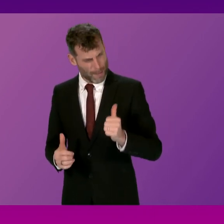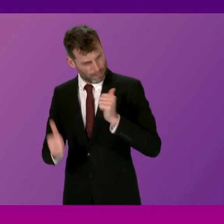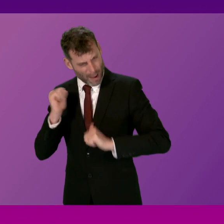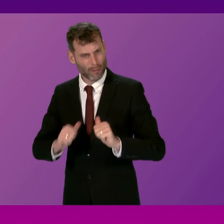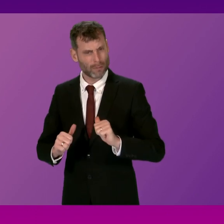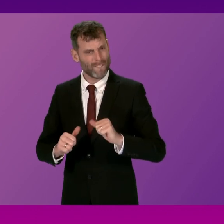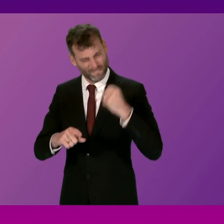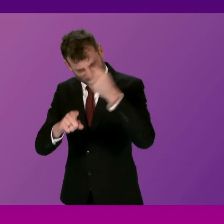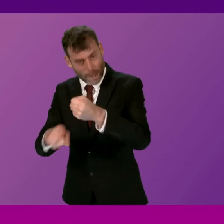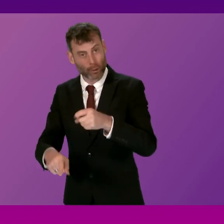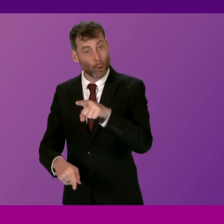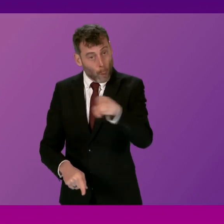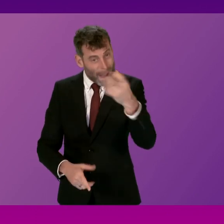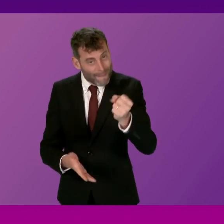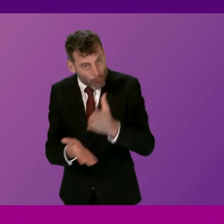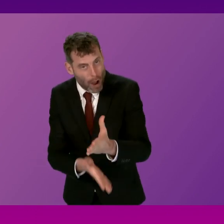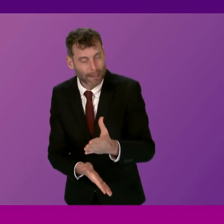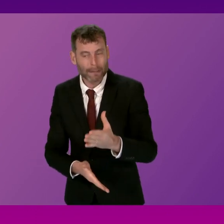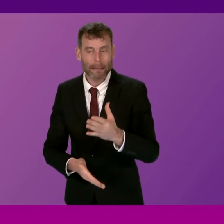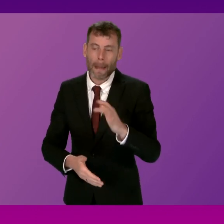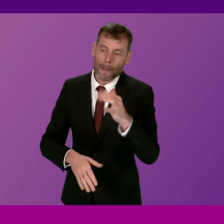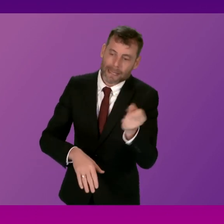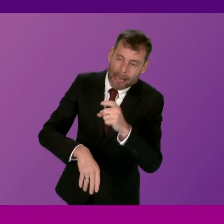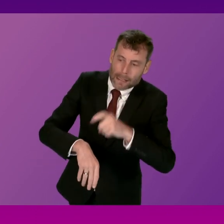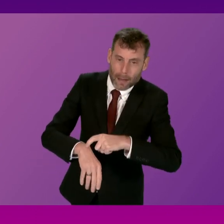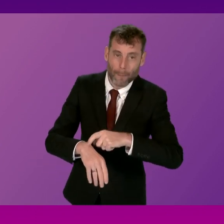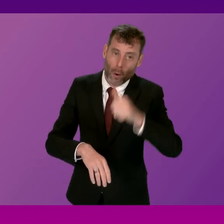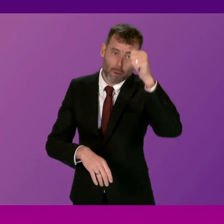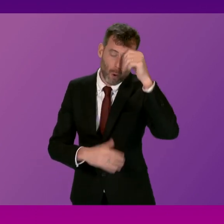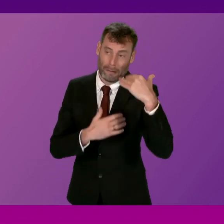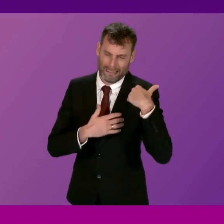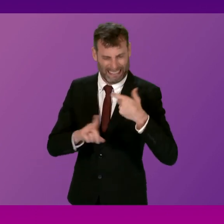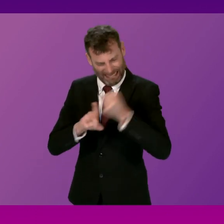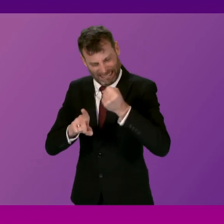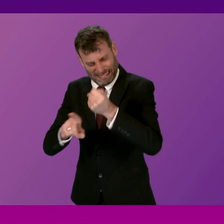It might take time and it will take effort, and you can be sure that it will take a lot